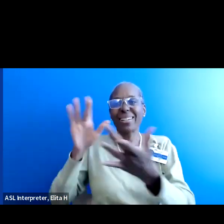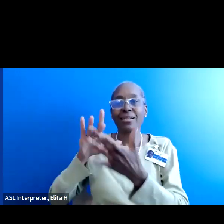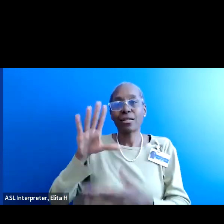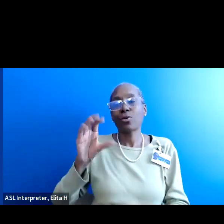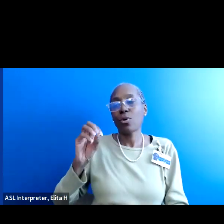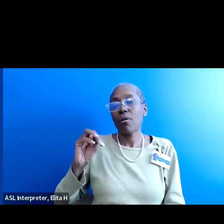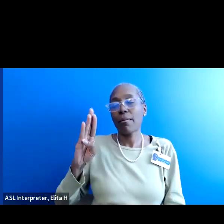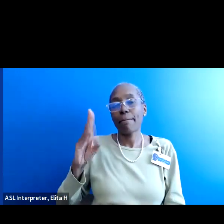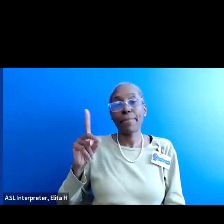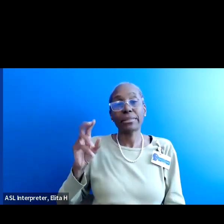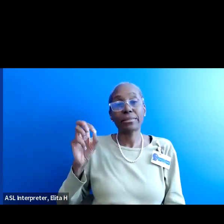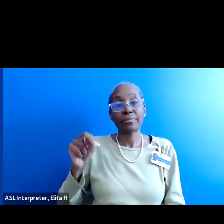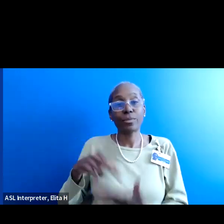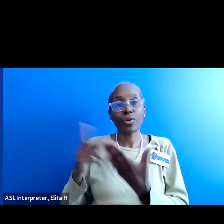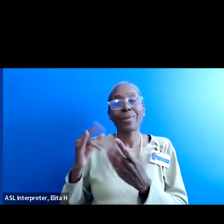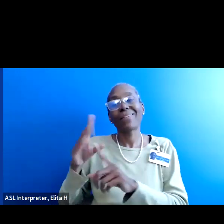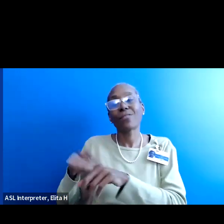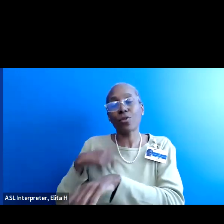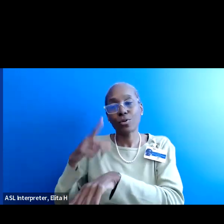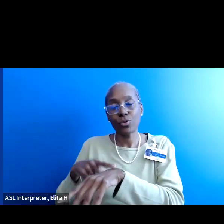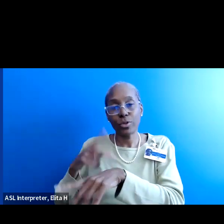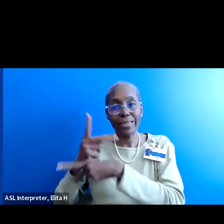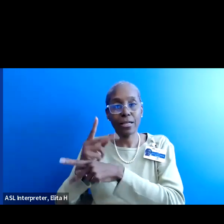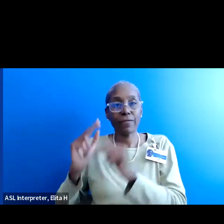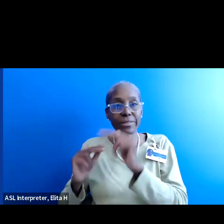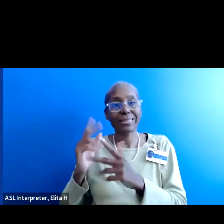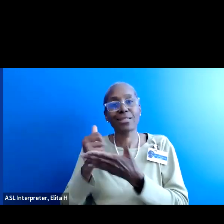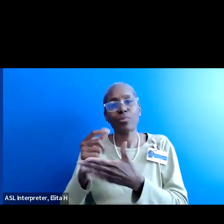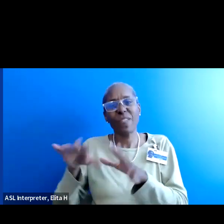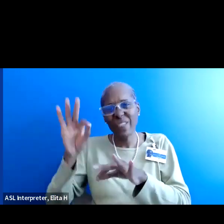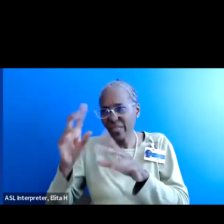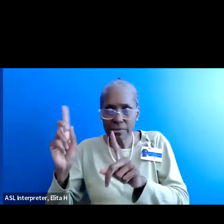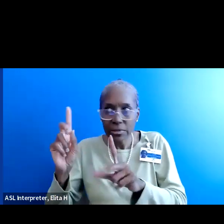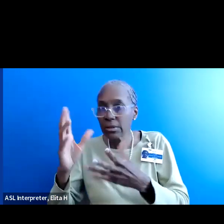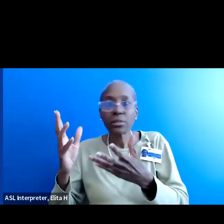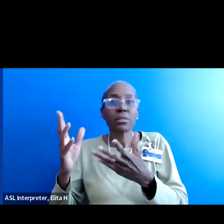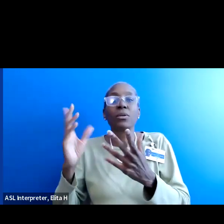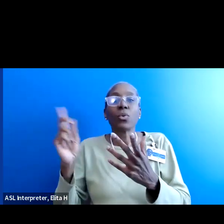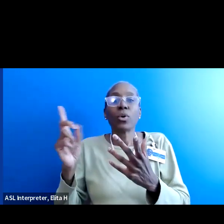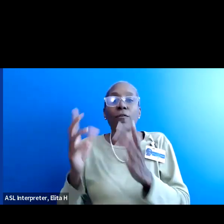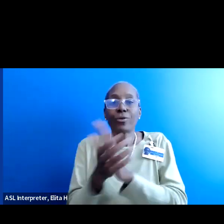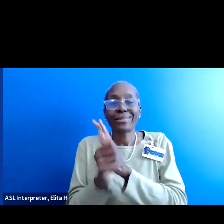Ombudsman Program, especially if it was a long-term care facility and to help you find one for skilled nursing care.